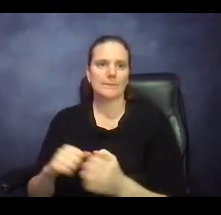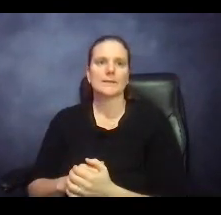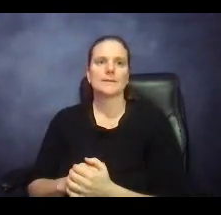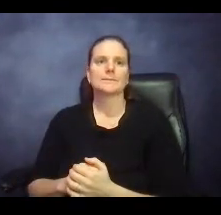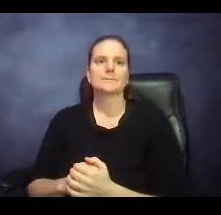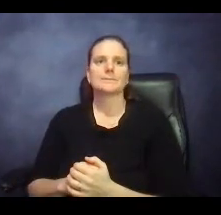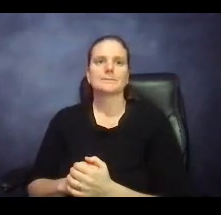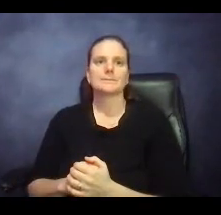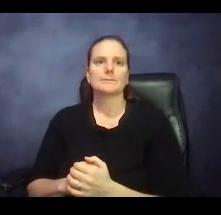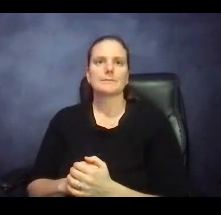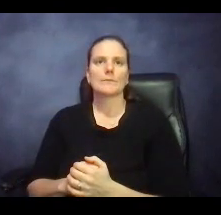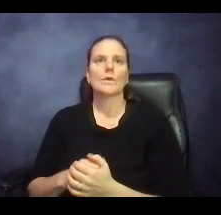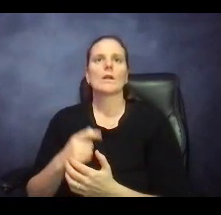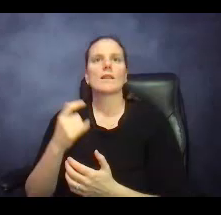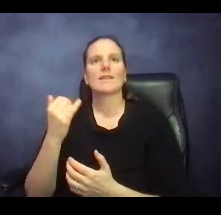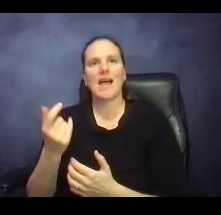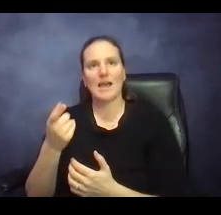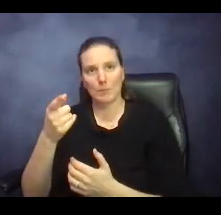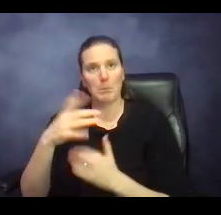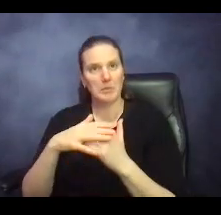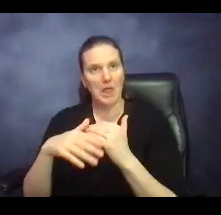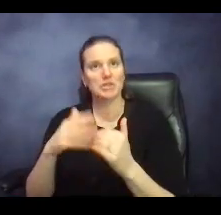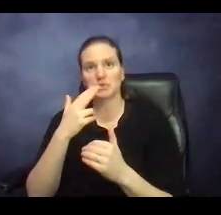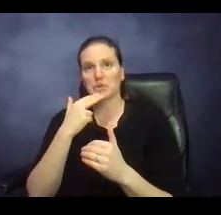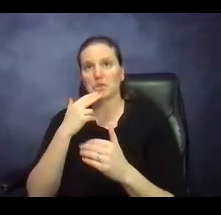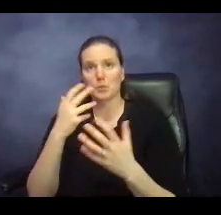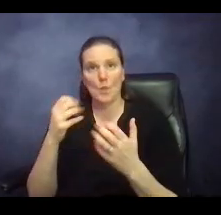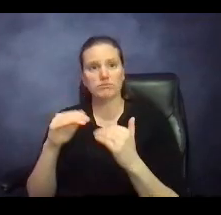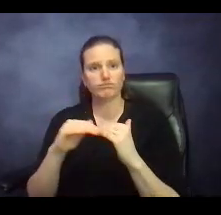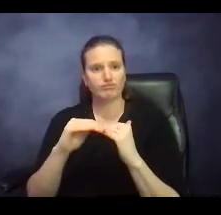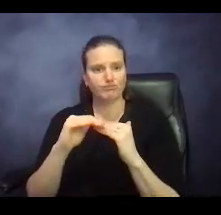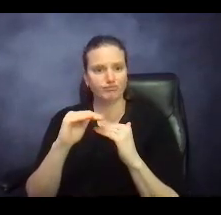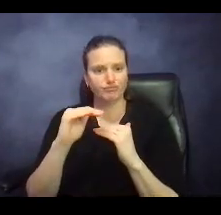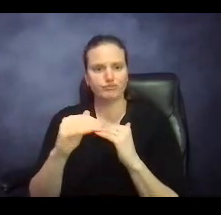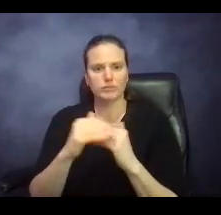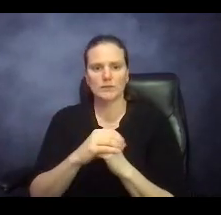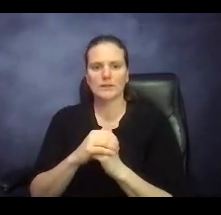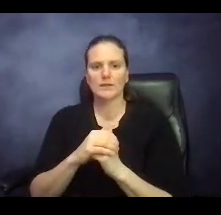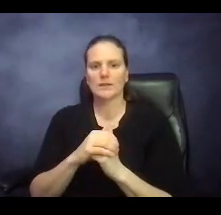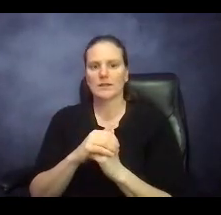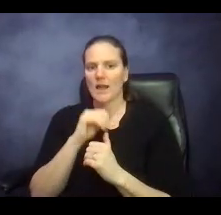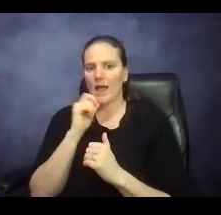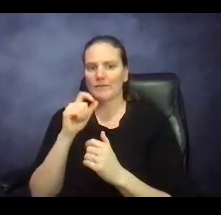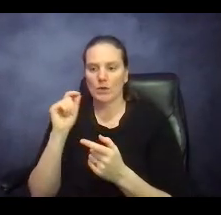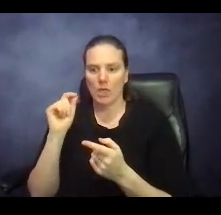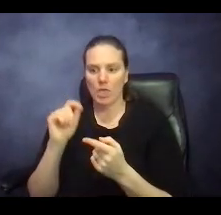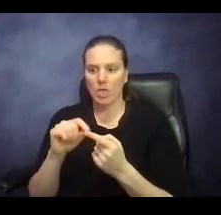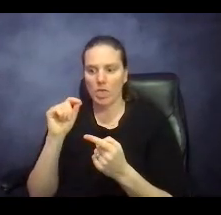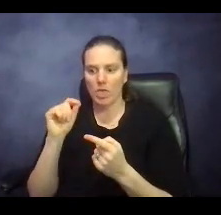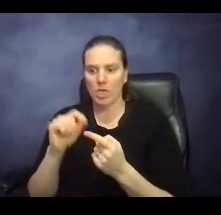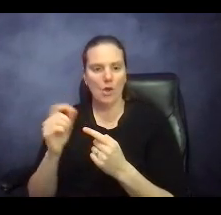You want to make sure that your blood sugar is stable. And this doesn't mean you have to do finger sticks all day long. And it doesn't even mean that it's gonna show up on your